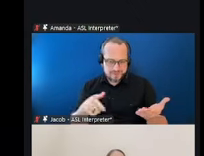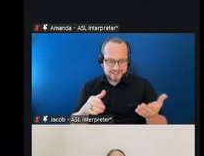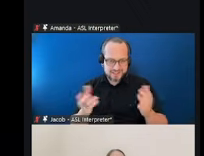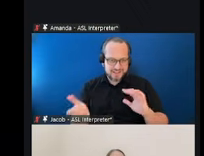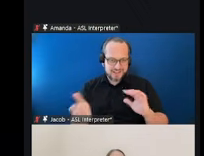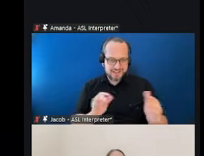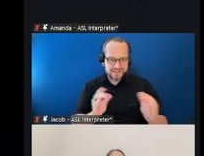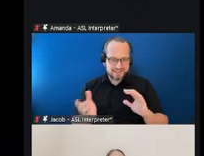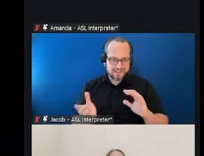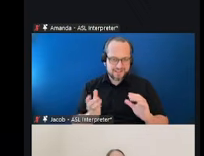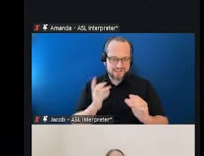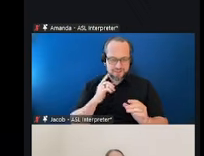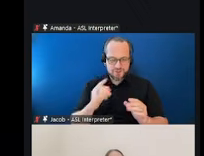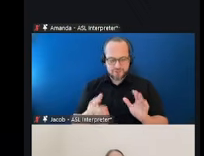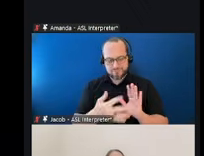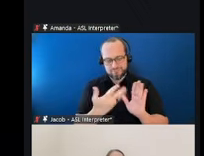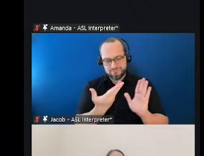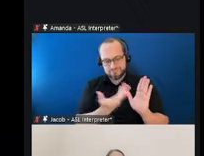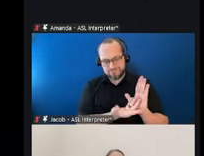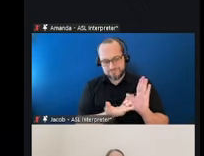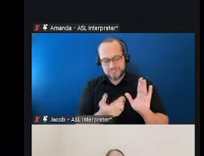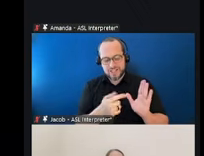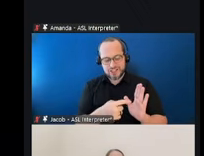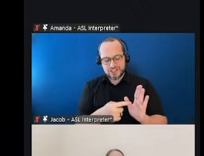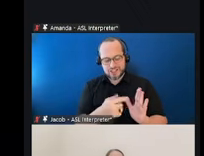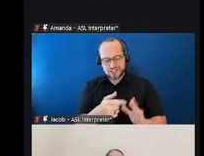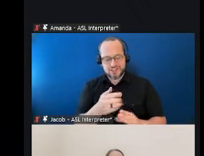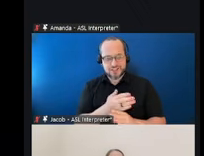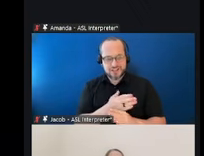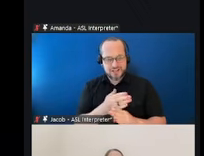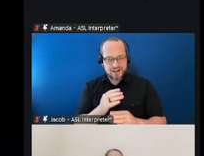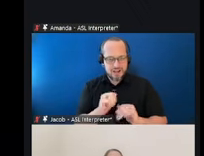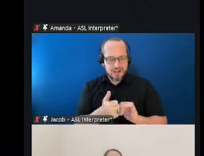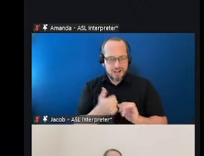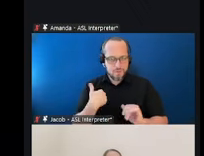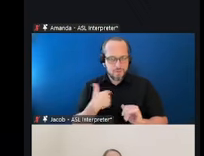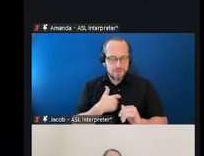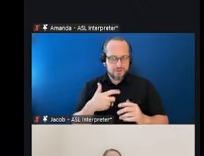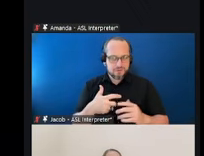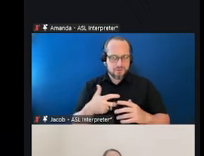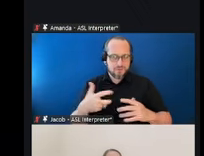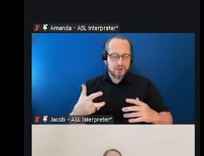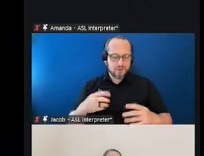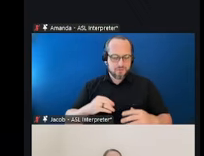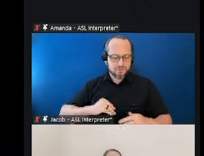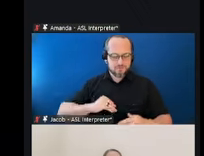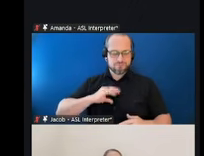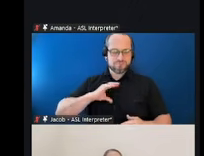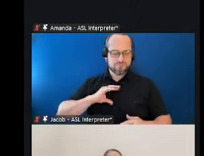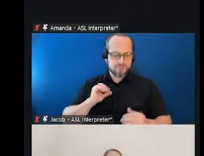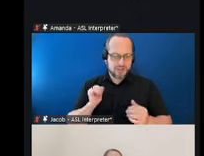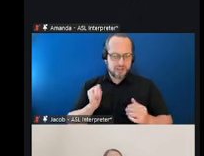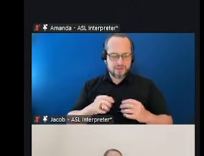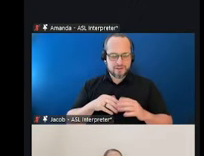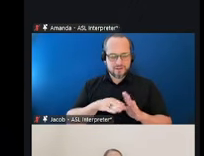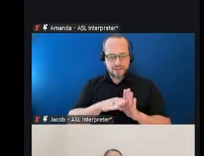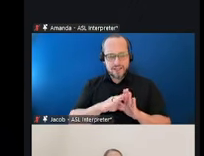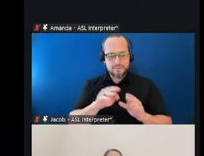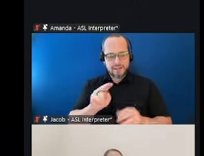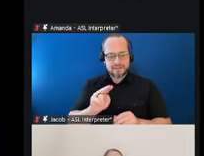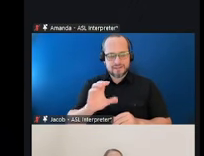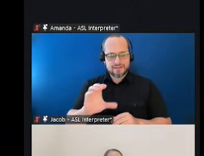uh graphic to sort of share uh how we're going to grow uh NC roots uh from this small sprout